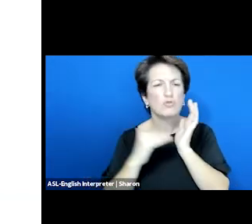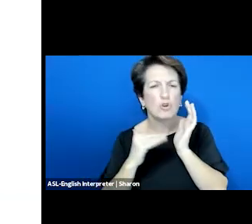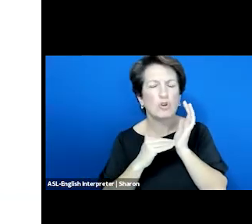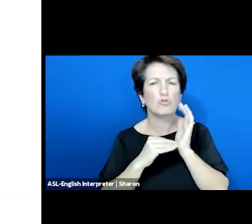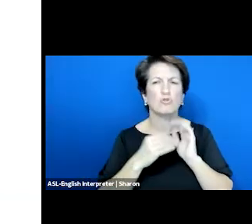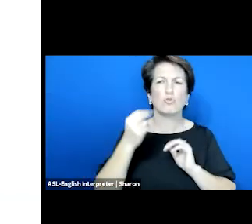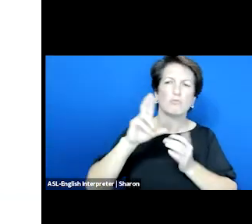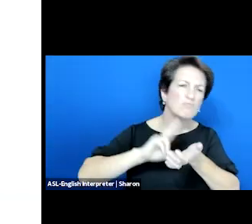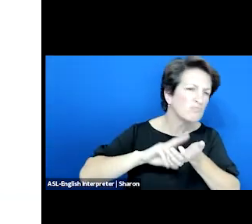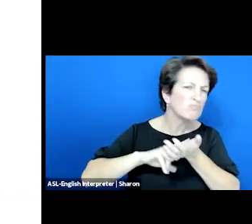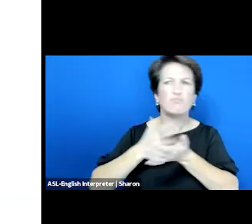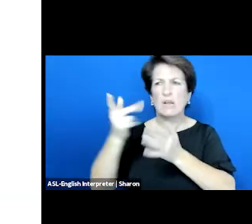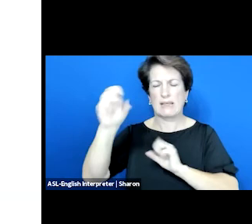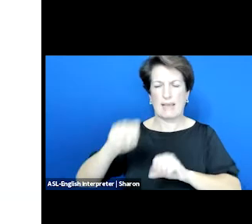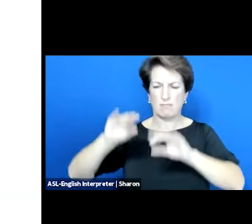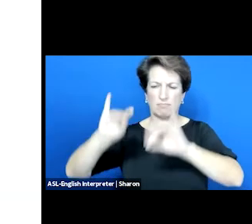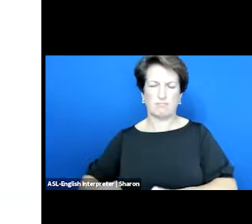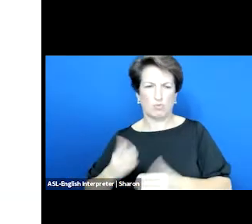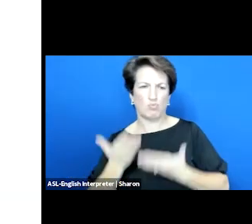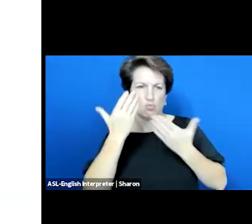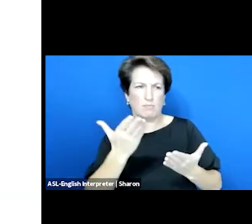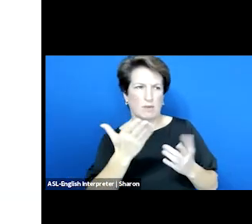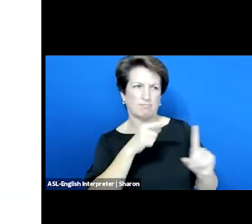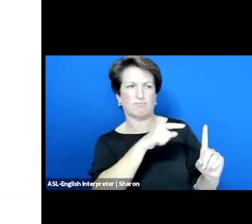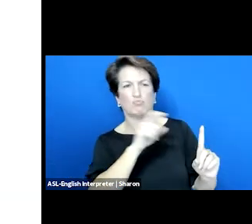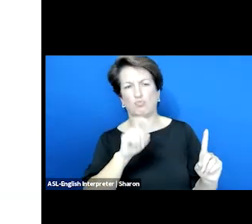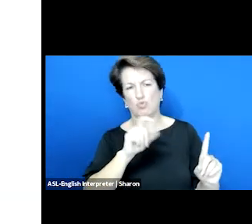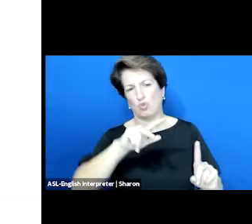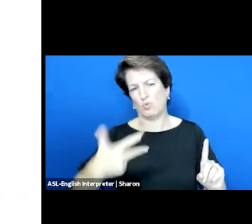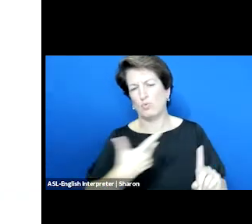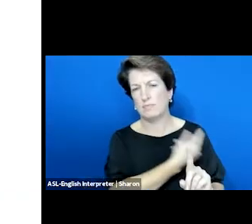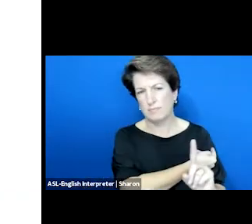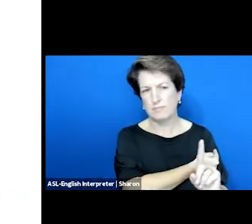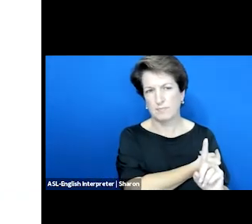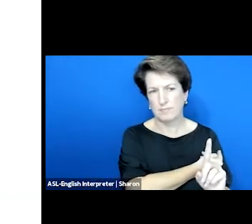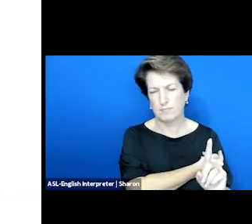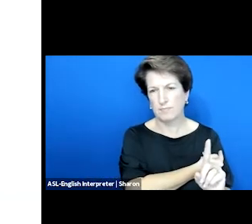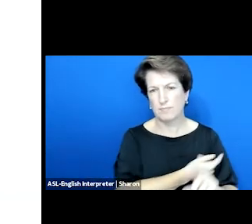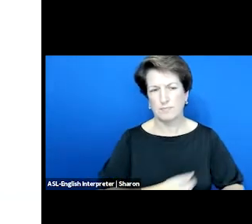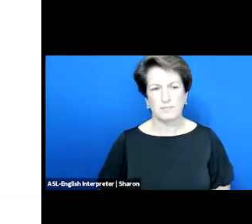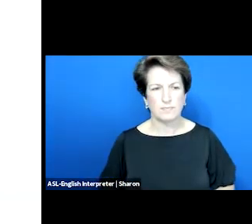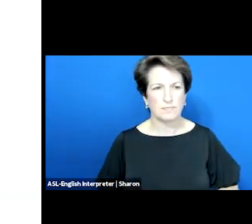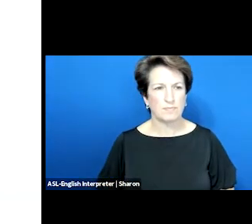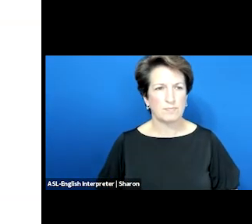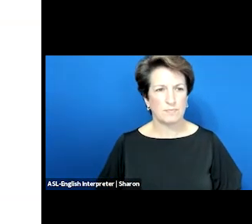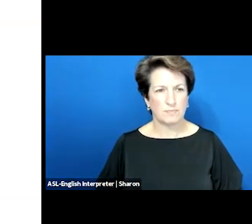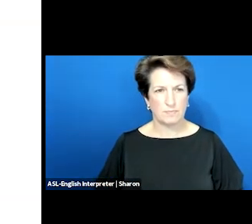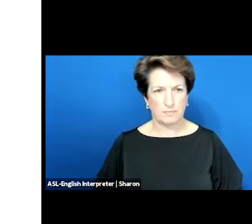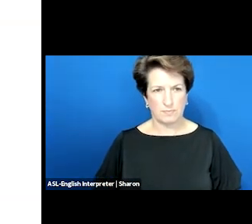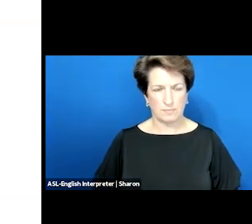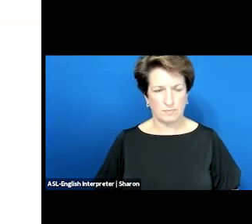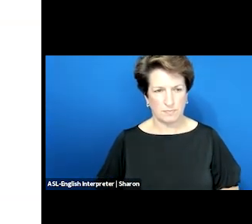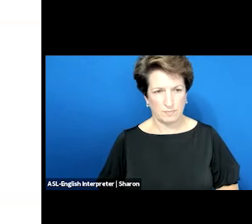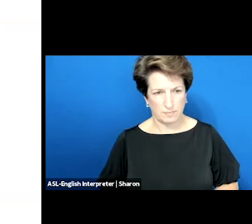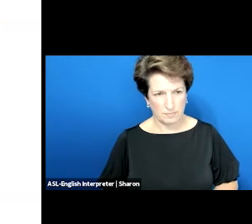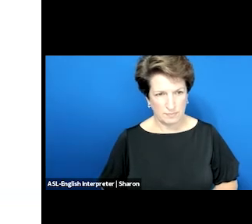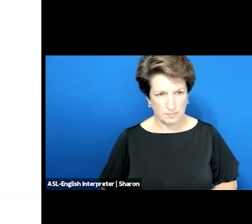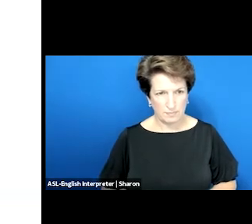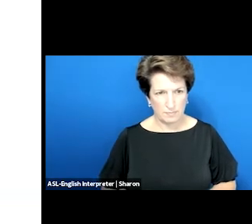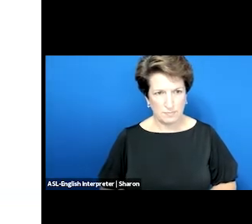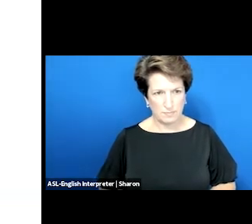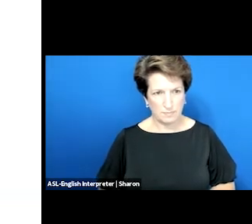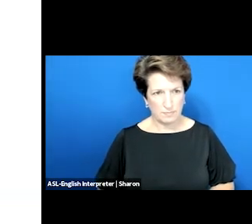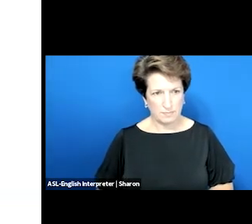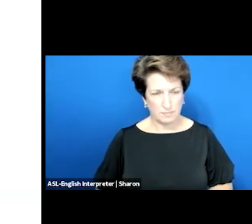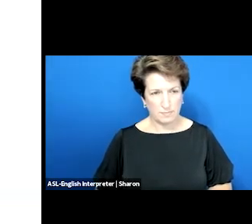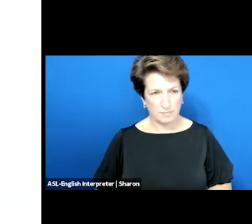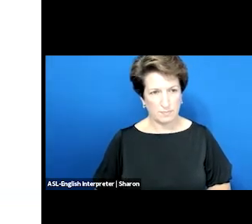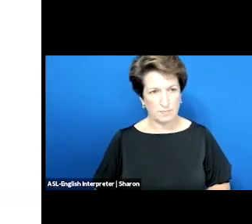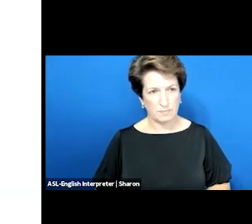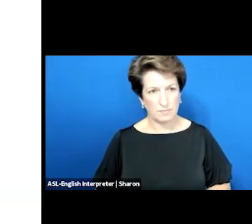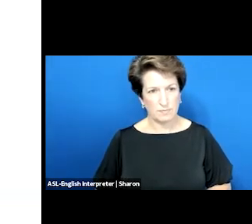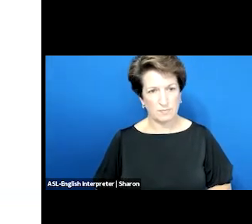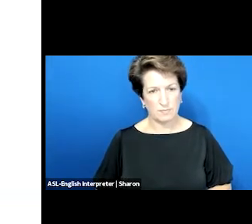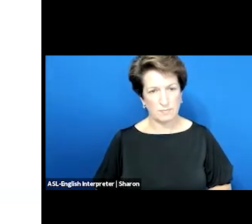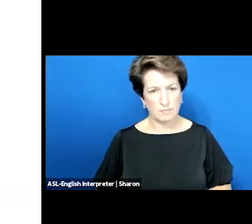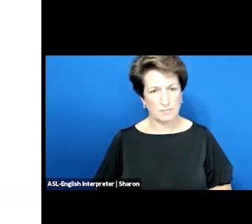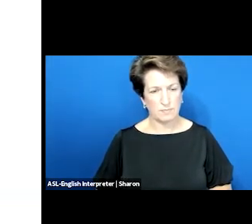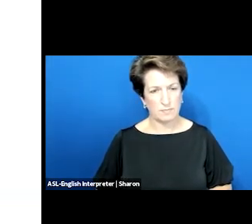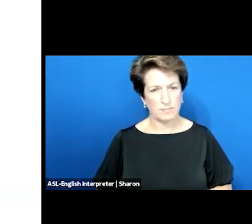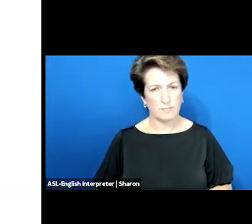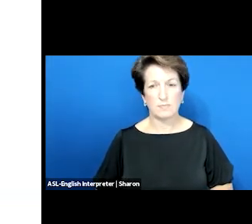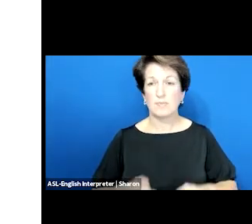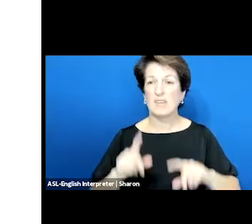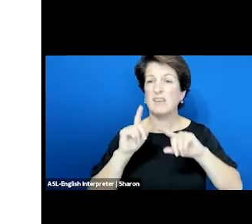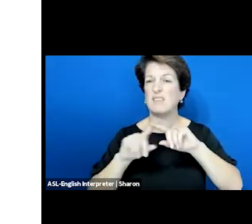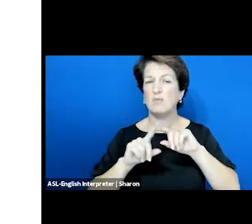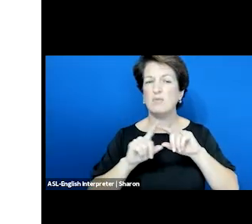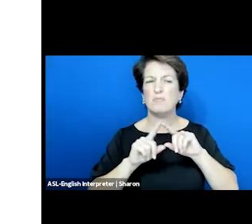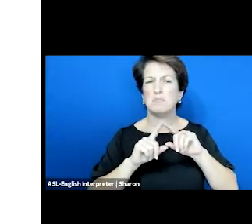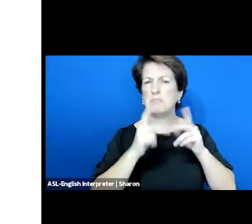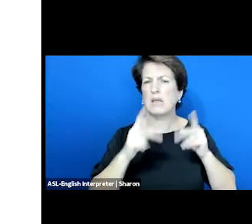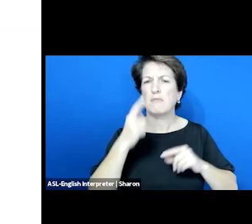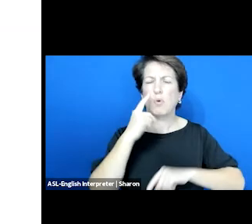individuals and